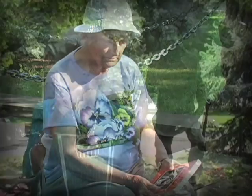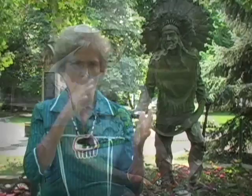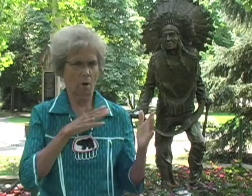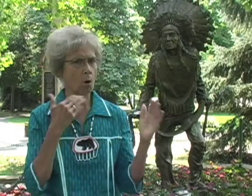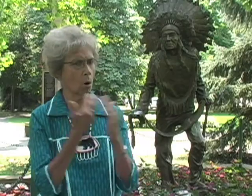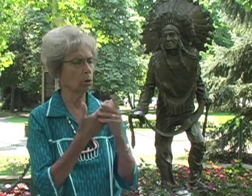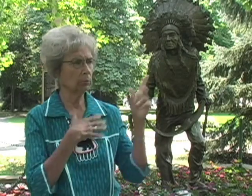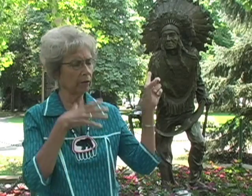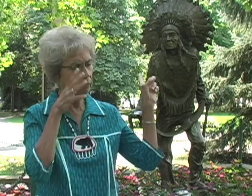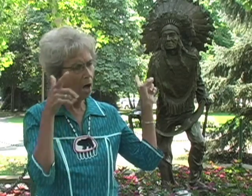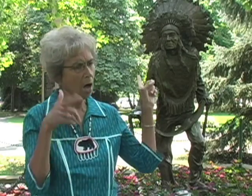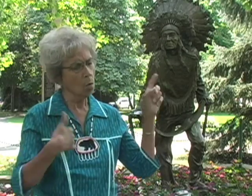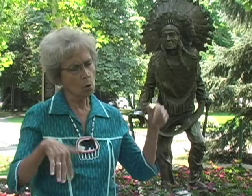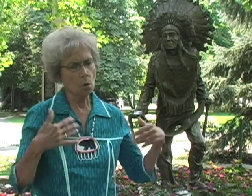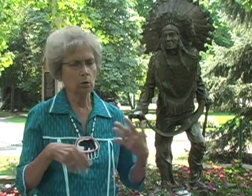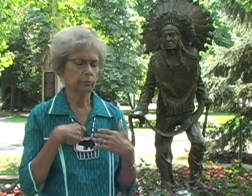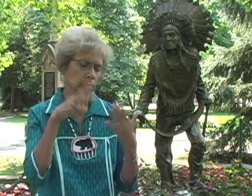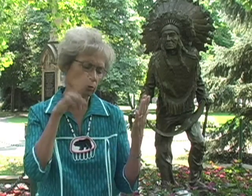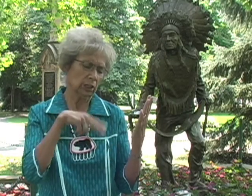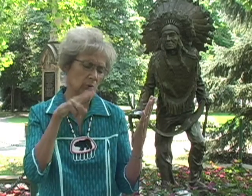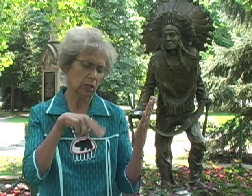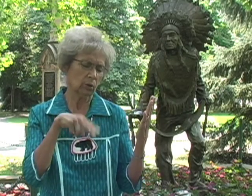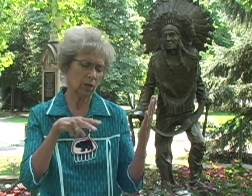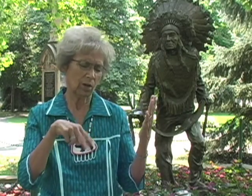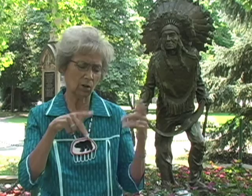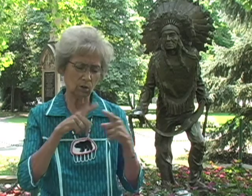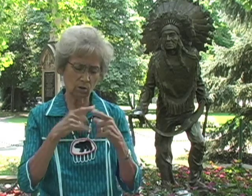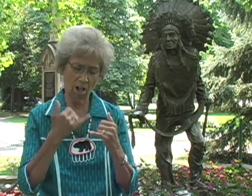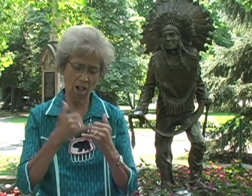She was closer to my father and I read it through to the end.